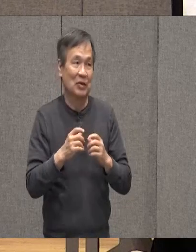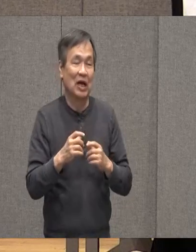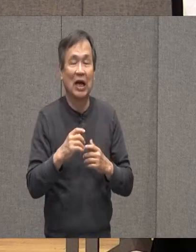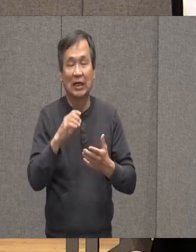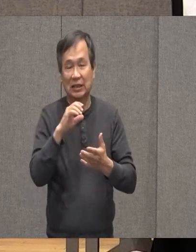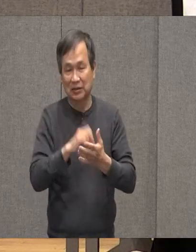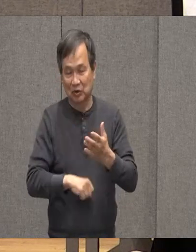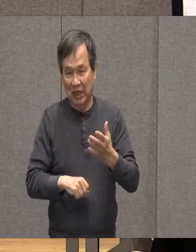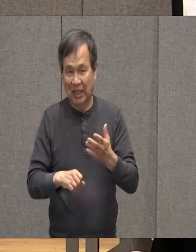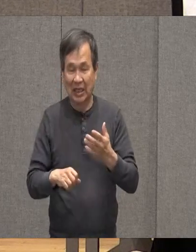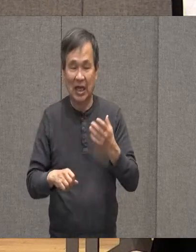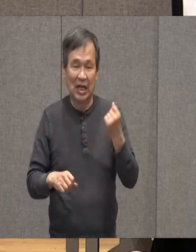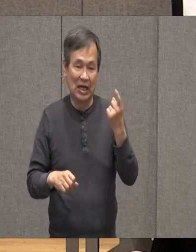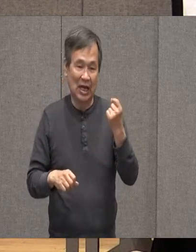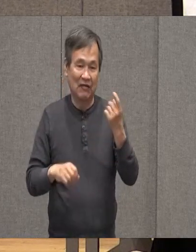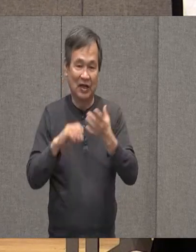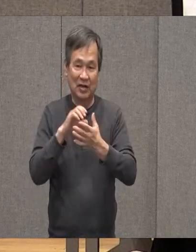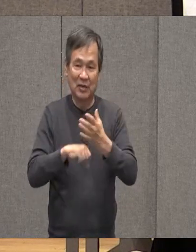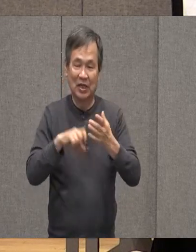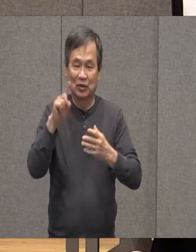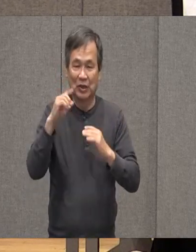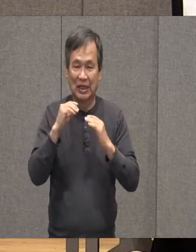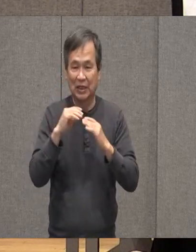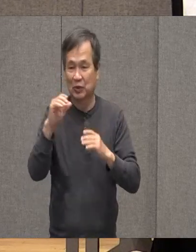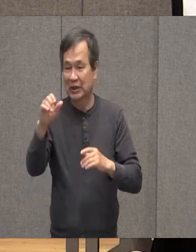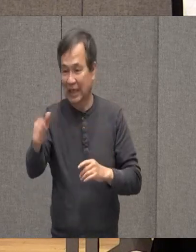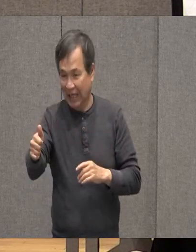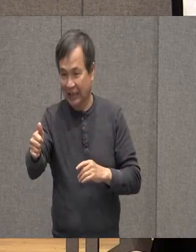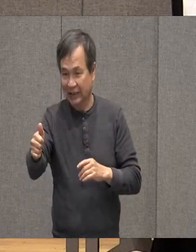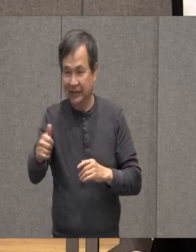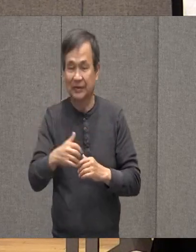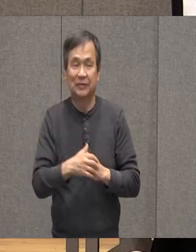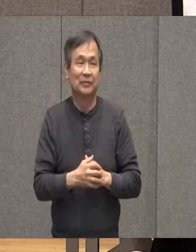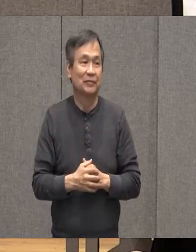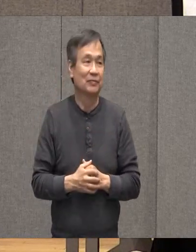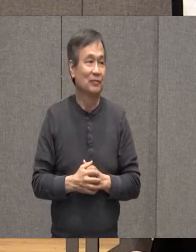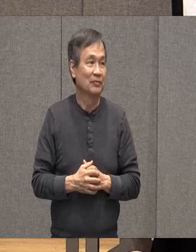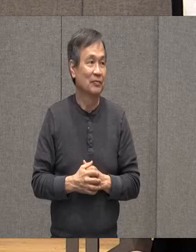So I'm gonna do 11 minus 1 and that gives me 10. Ten's a great number. [Miss Sears] And that's actually if,